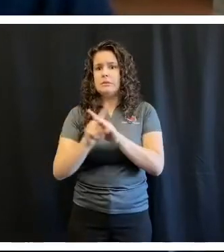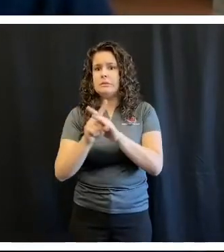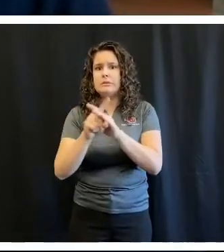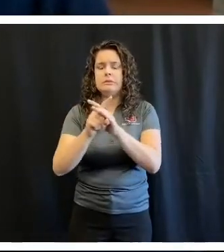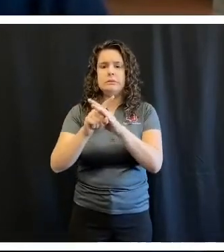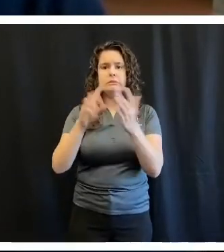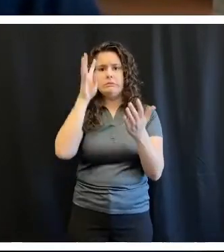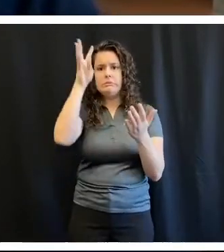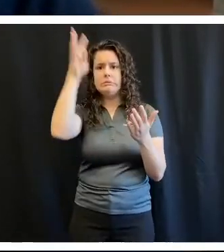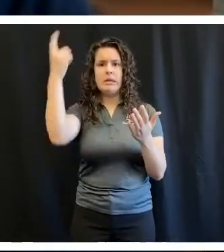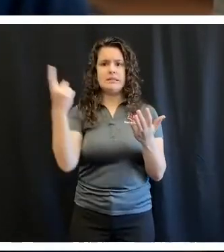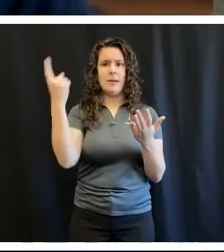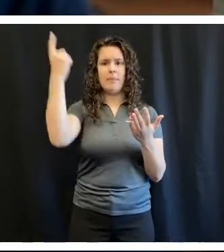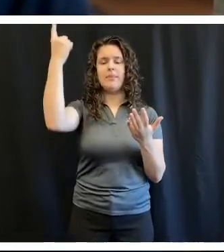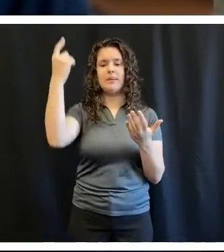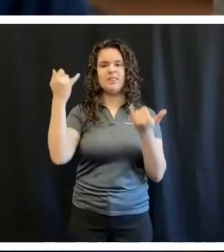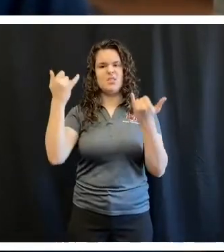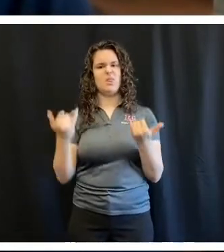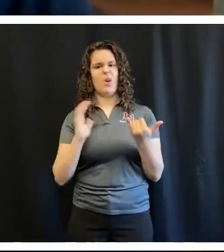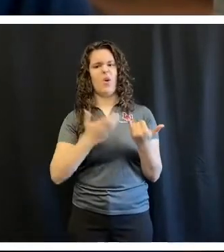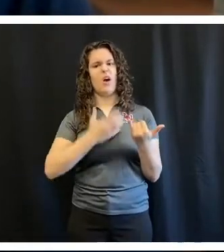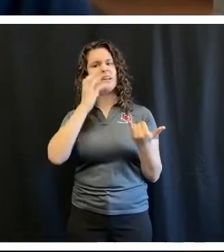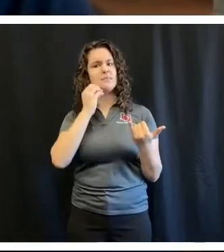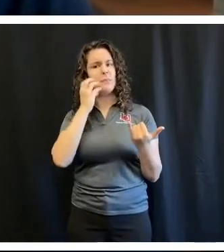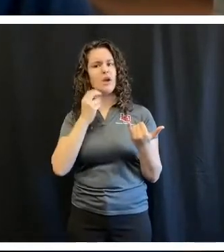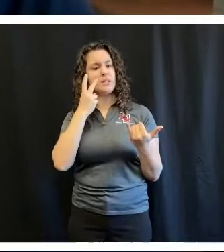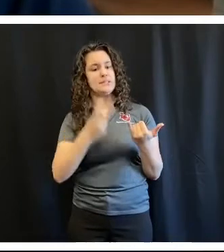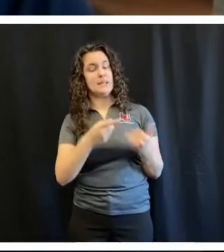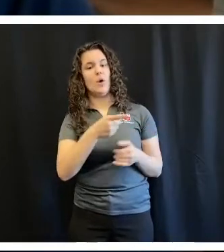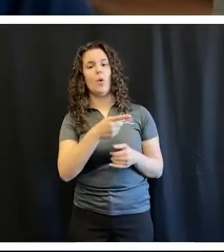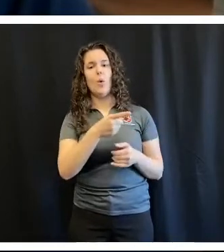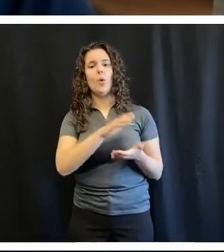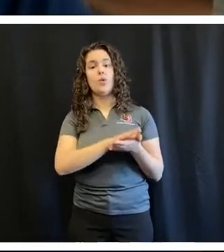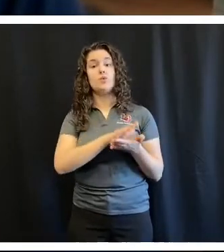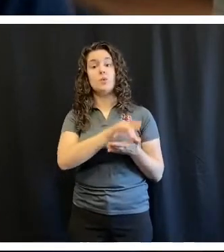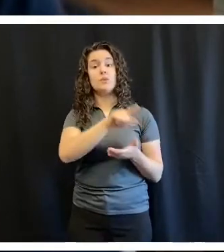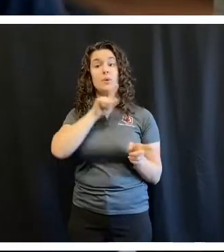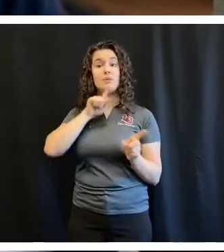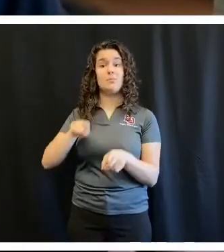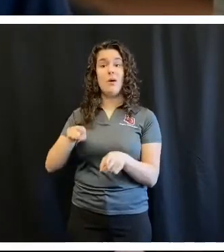we're seeing the schools have responded, you know, kind of a constant morphing and evolving